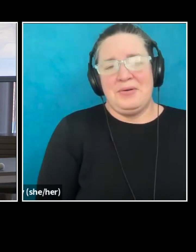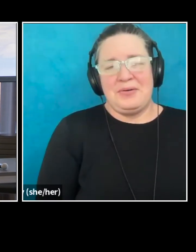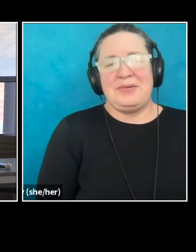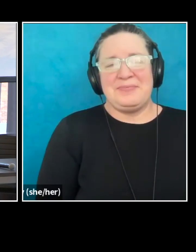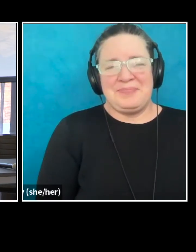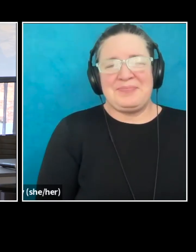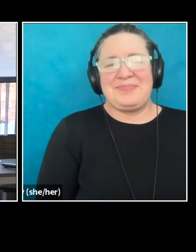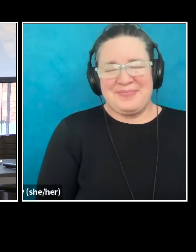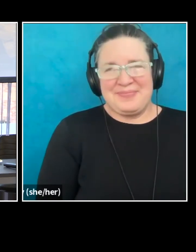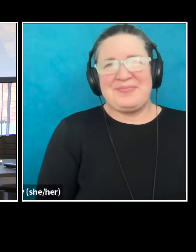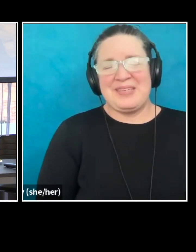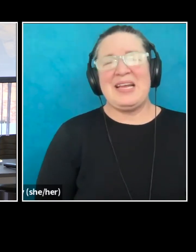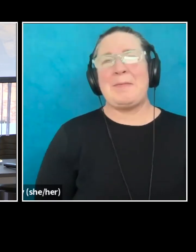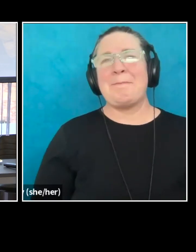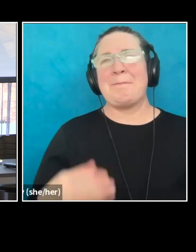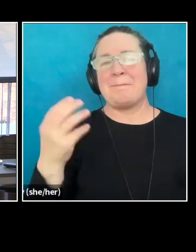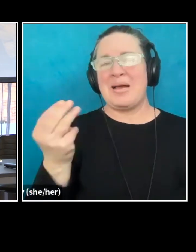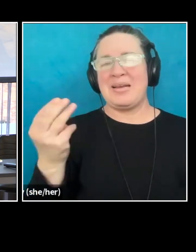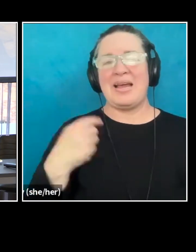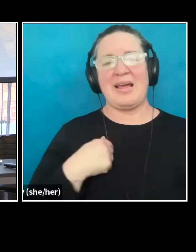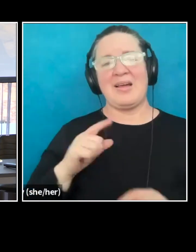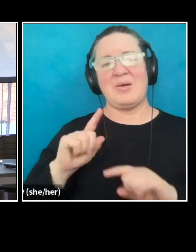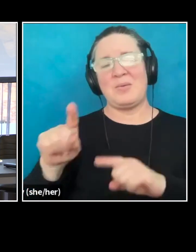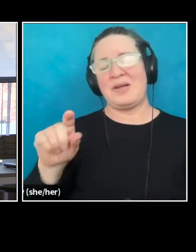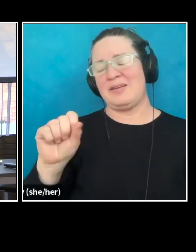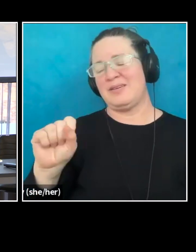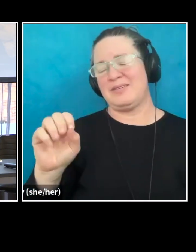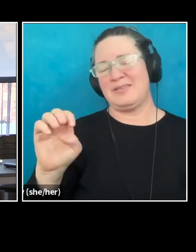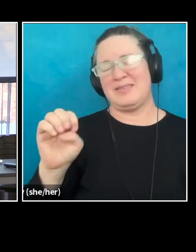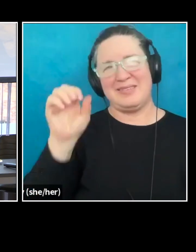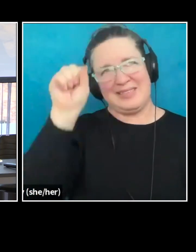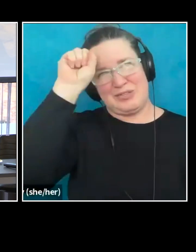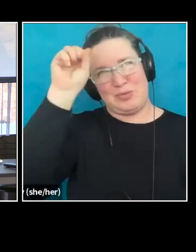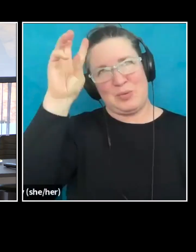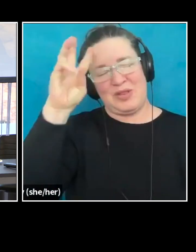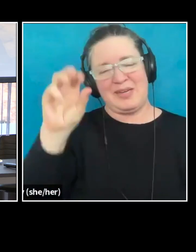Skagit County in Sedro-Woolley um doing a walk with some of the elected officials there and